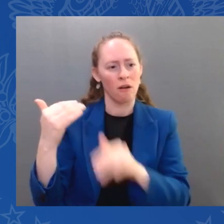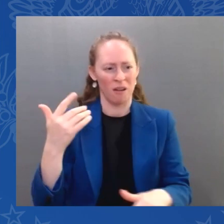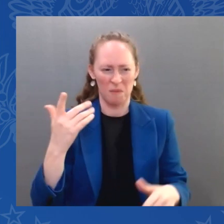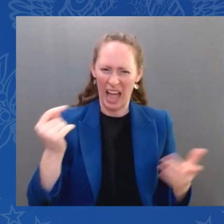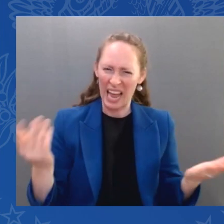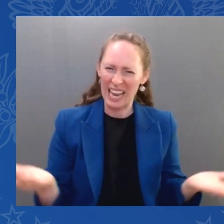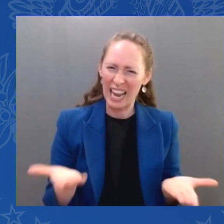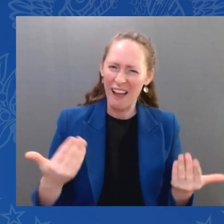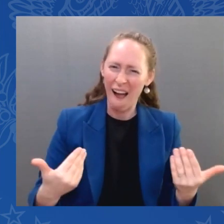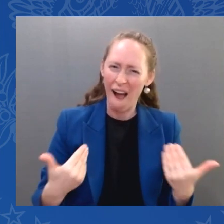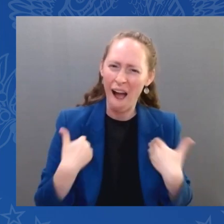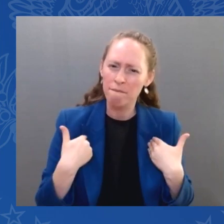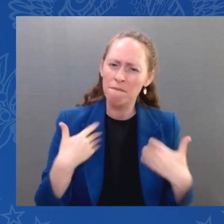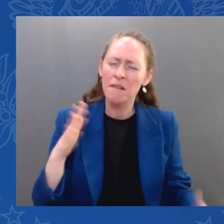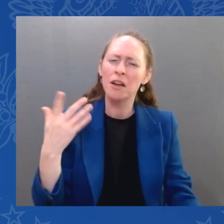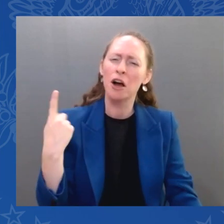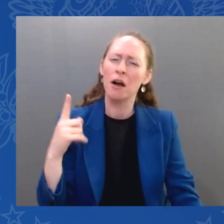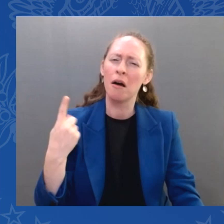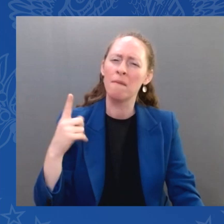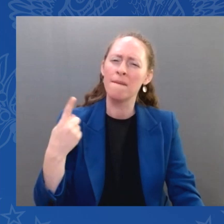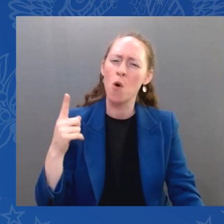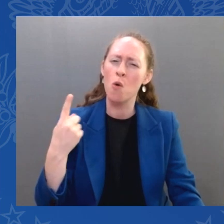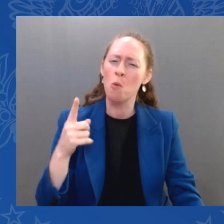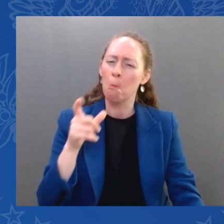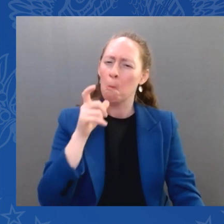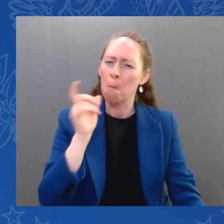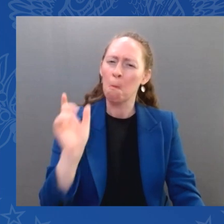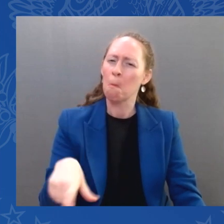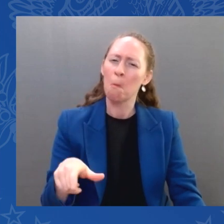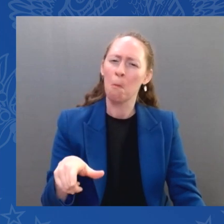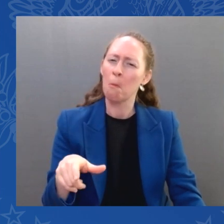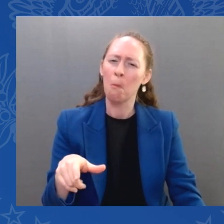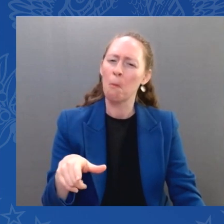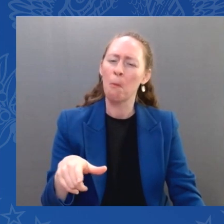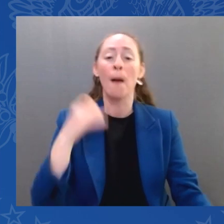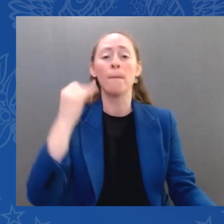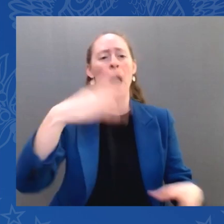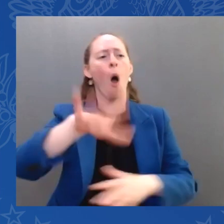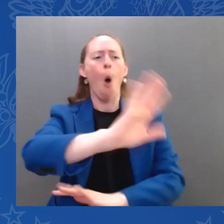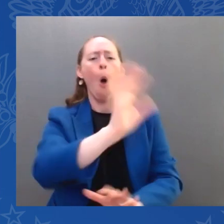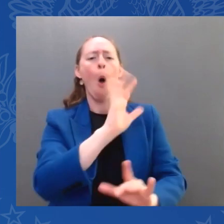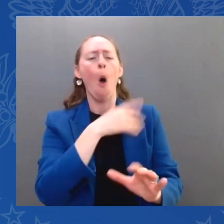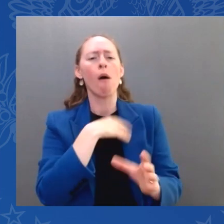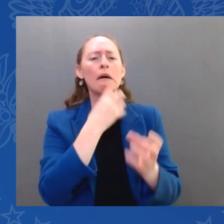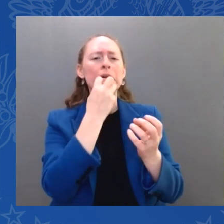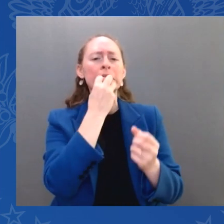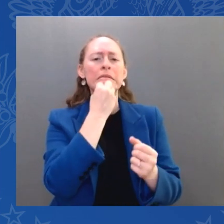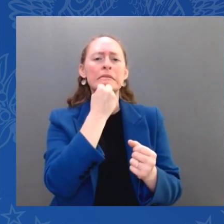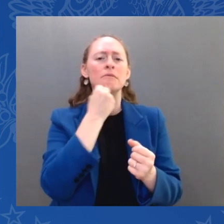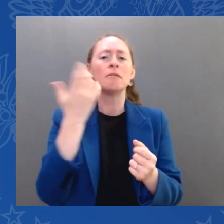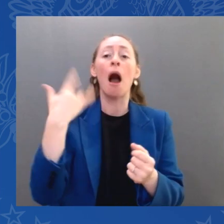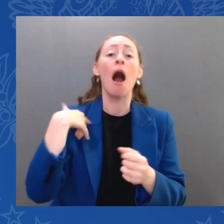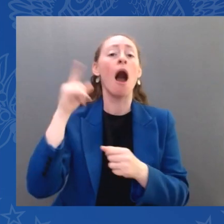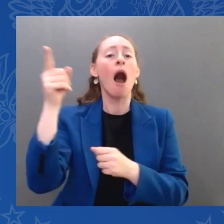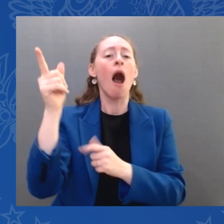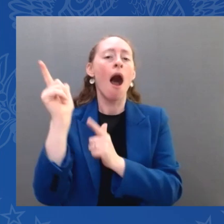Some people claim it's for sport or to hunt. But let's look at the facts: The most common rounds fired from an AR-15